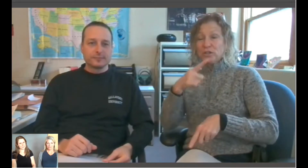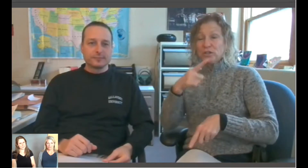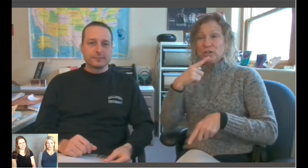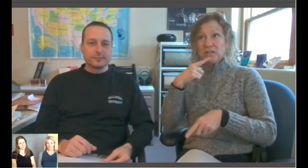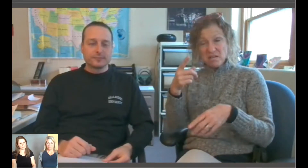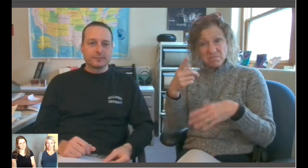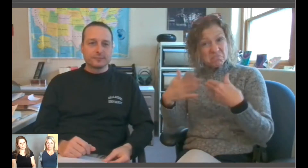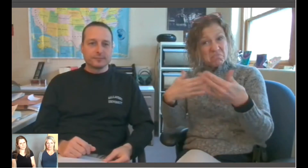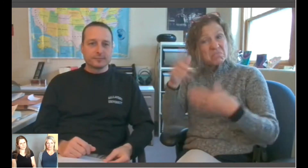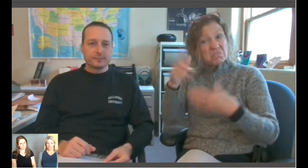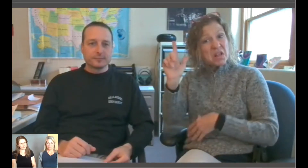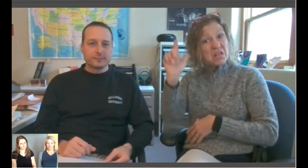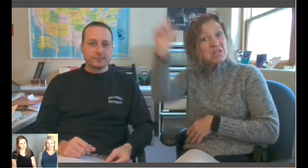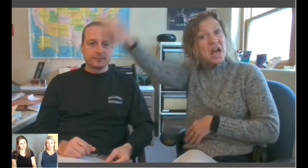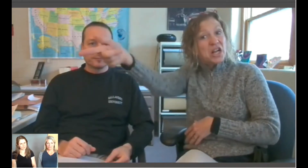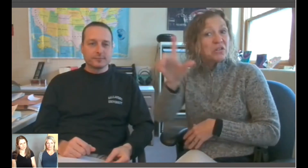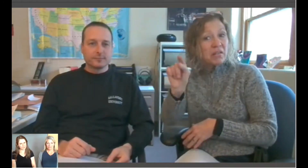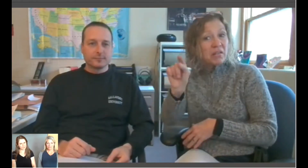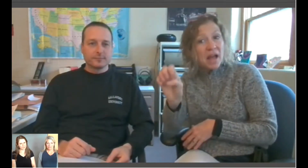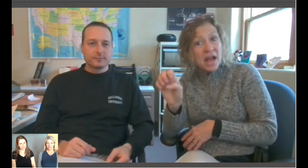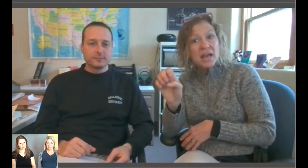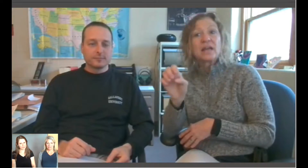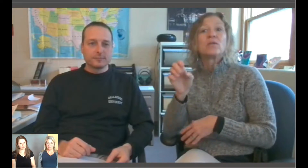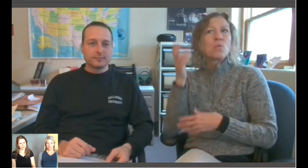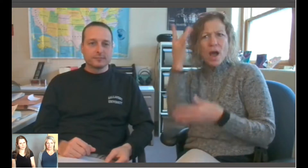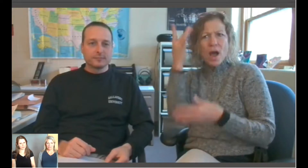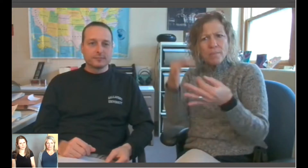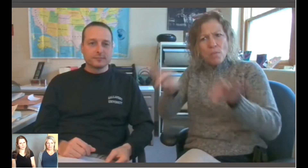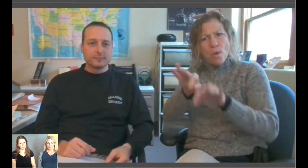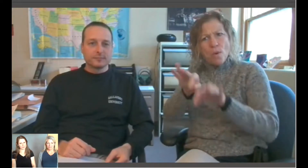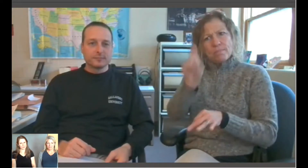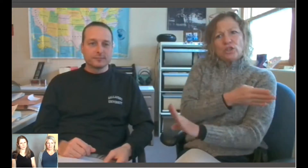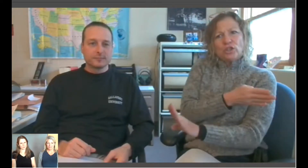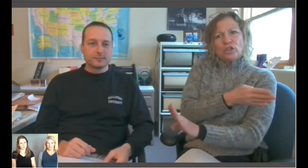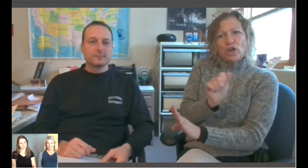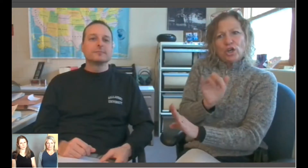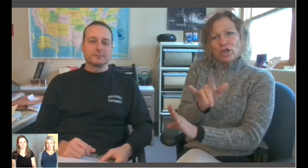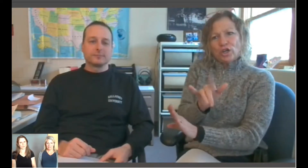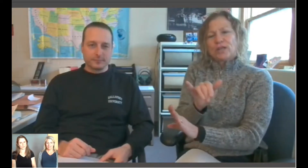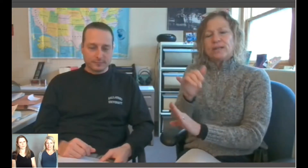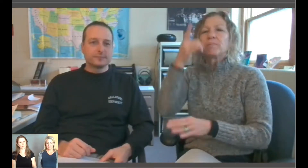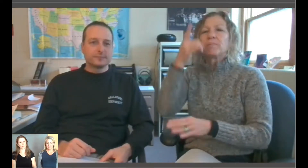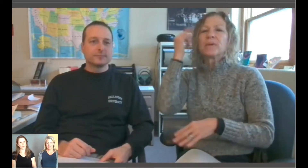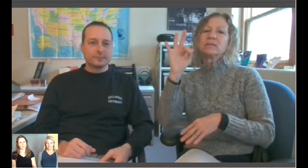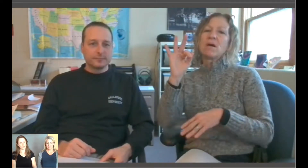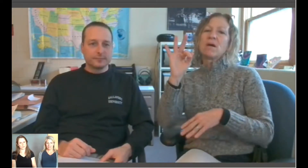they need to learn. They can still learn later in life, but the earlier the better because of language acquisition